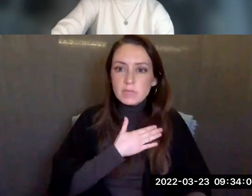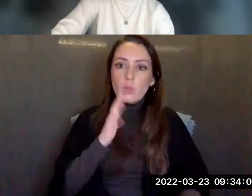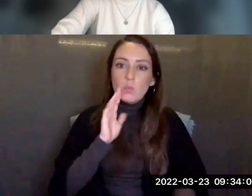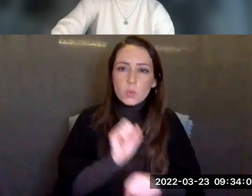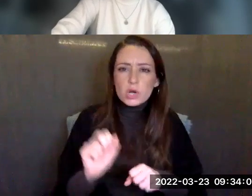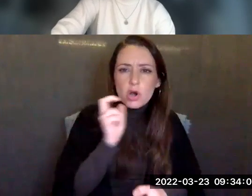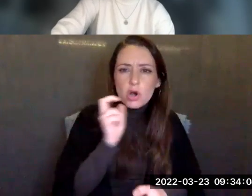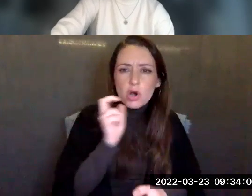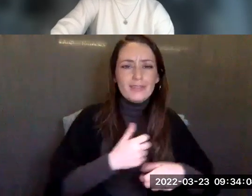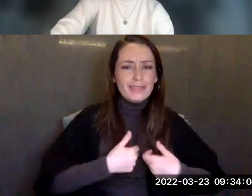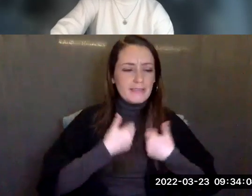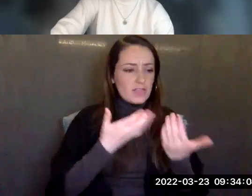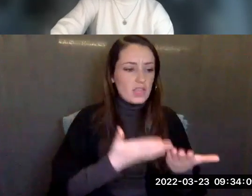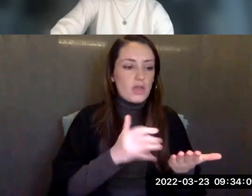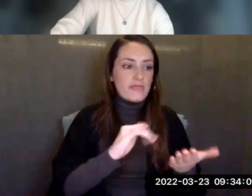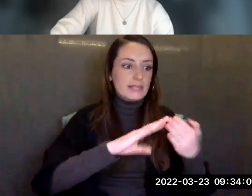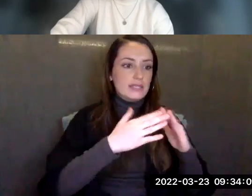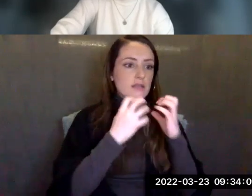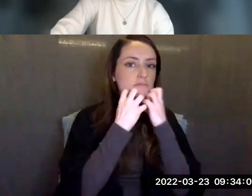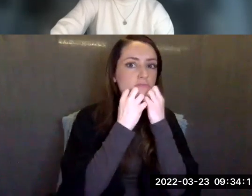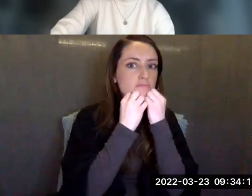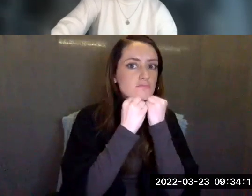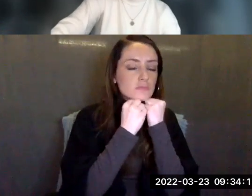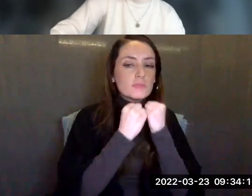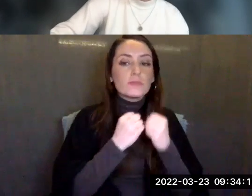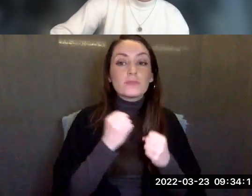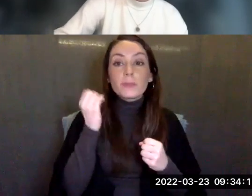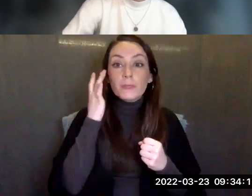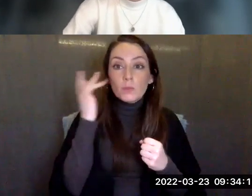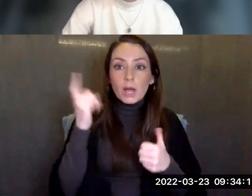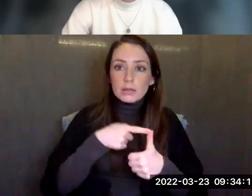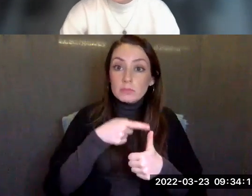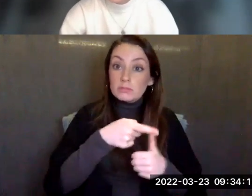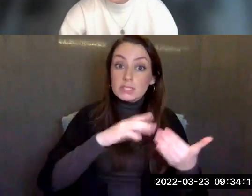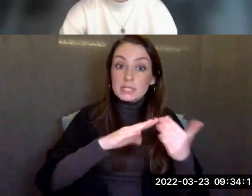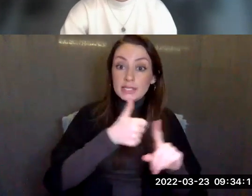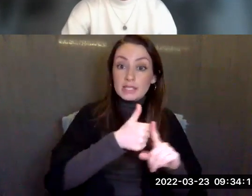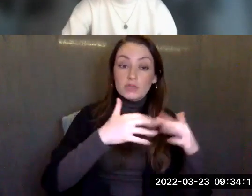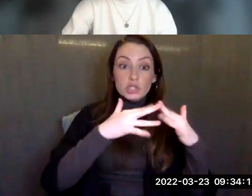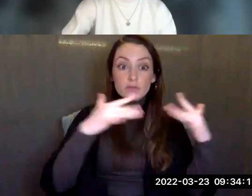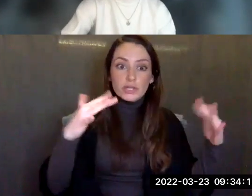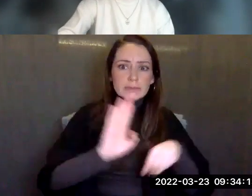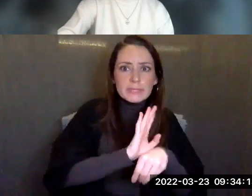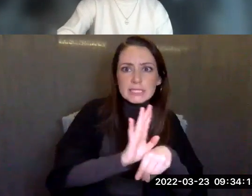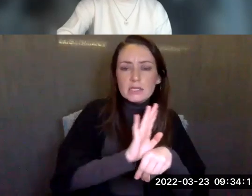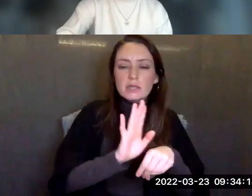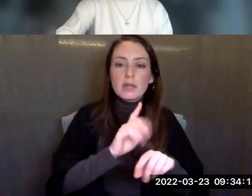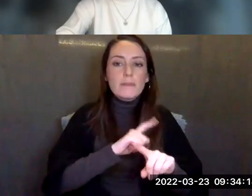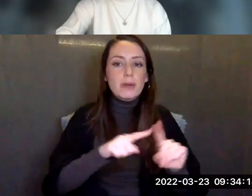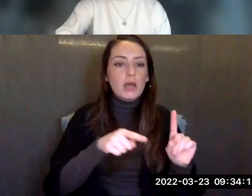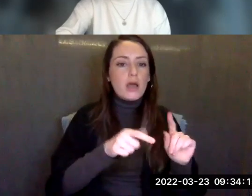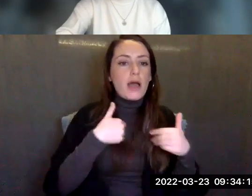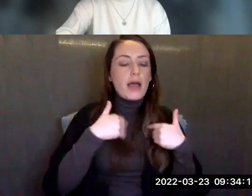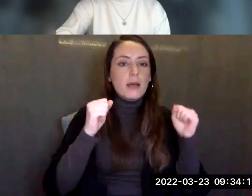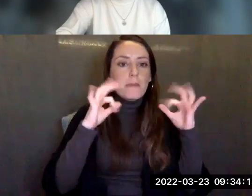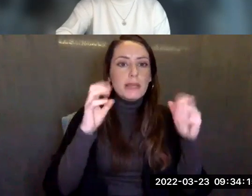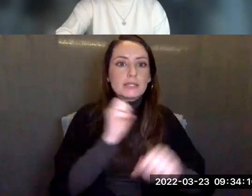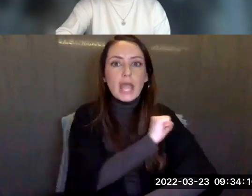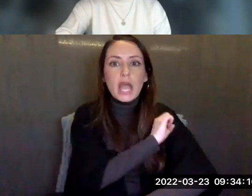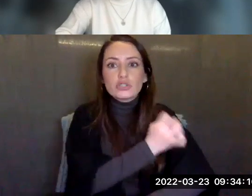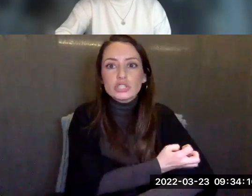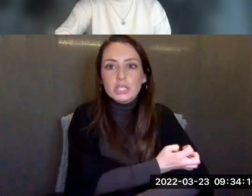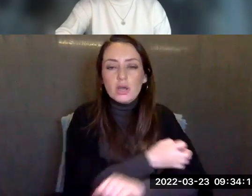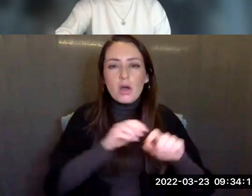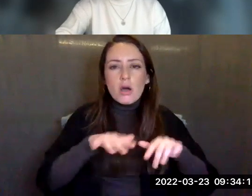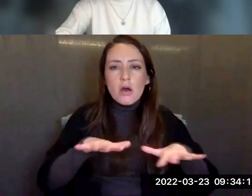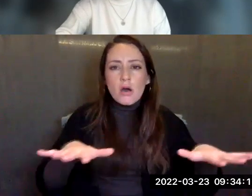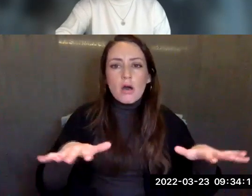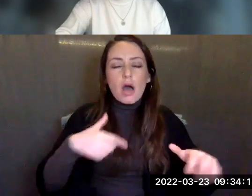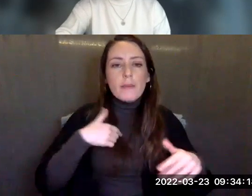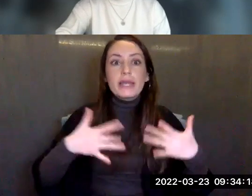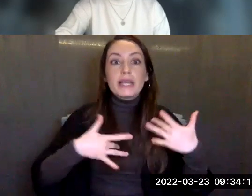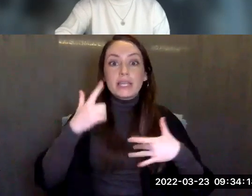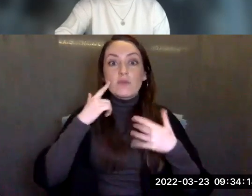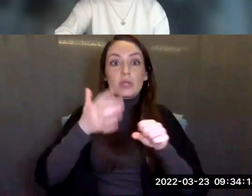I love that city one because it also is diverse, the hustle and bustle. but it just has the most amazing energy, and I cannot wait for the pandemic to be over so that I can go back again at least for 24